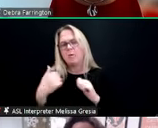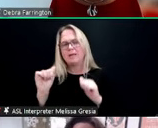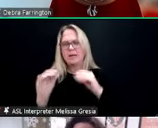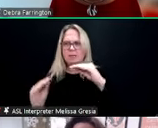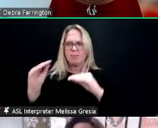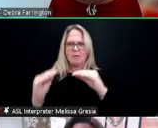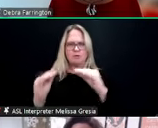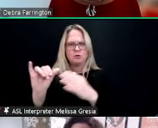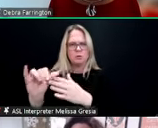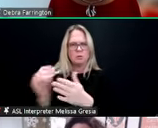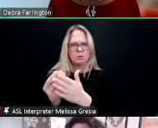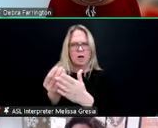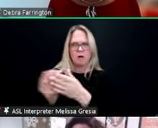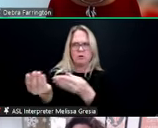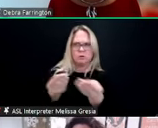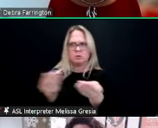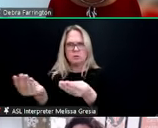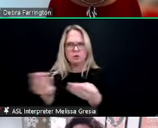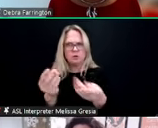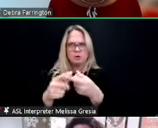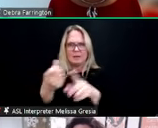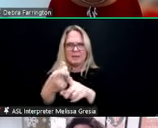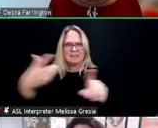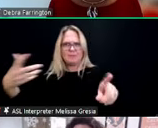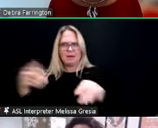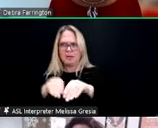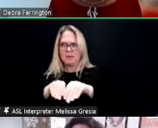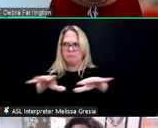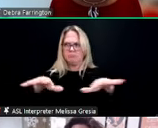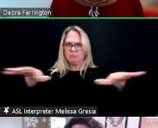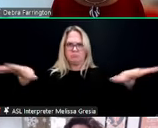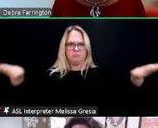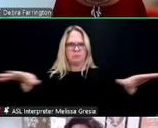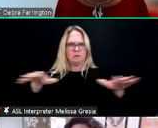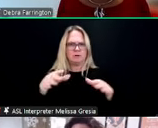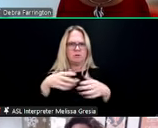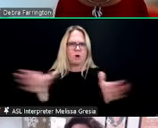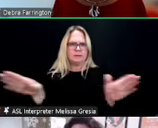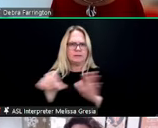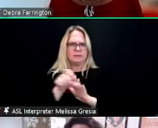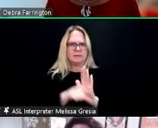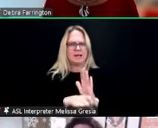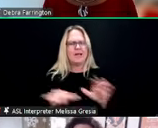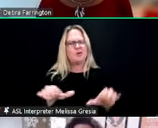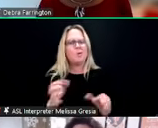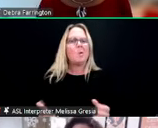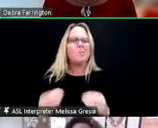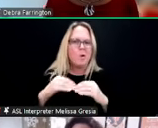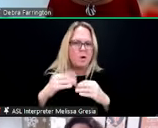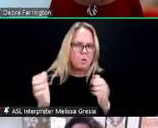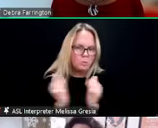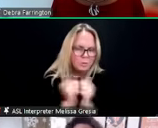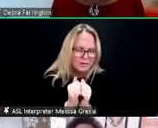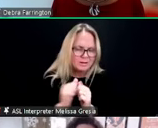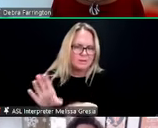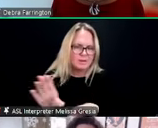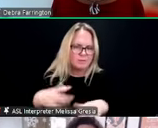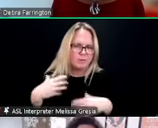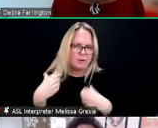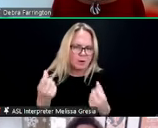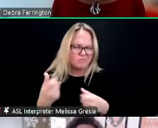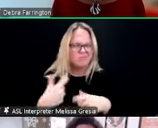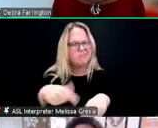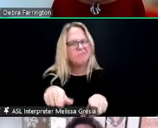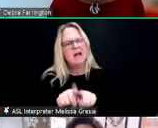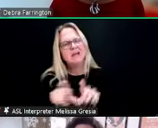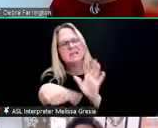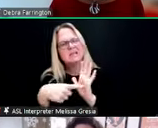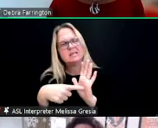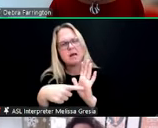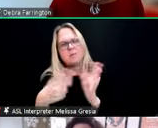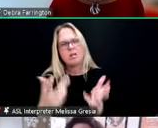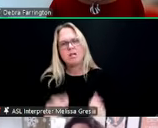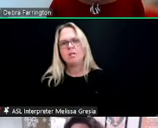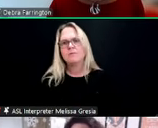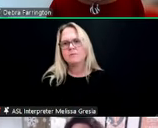dollars to further expand our reach and do more in behavioral health as an example.